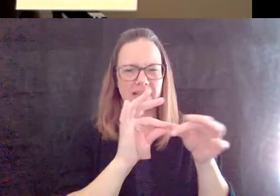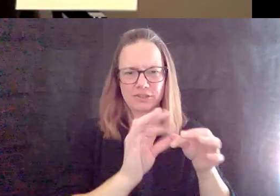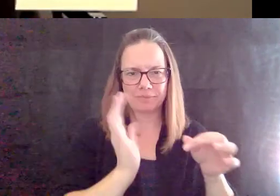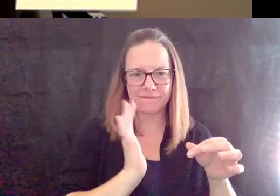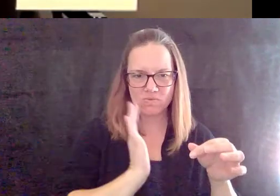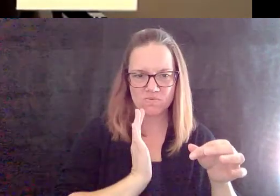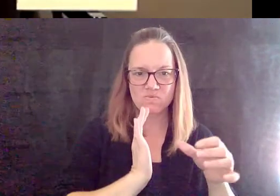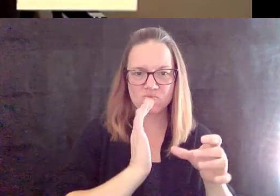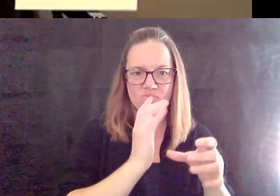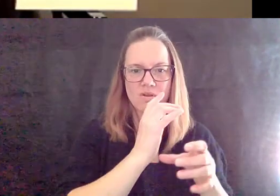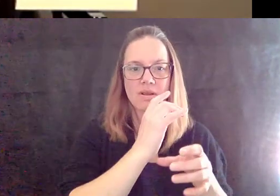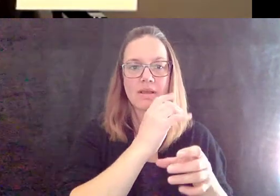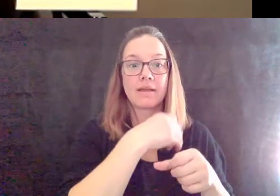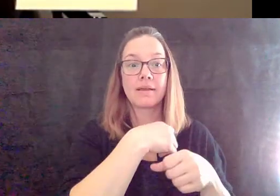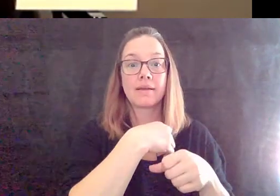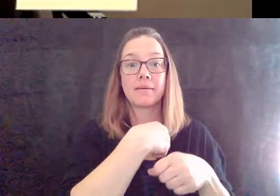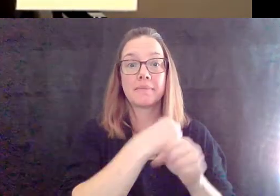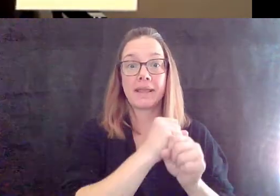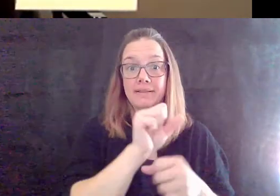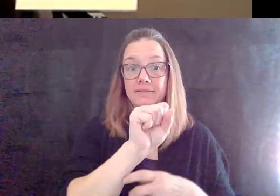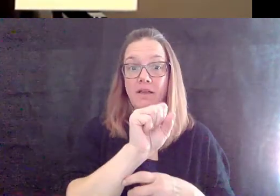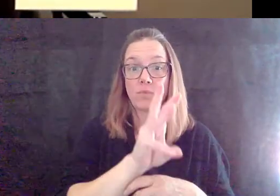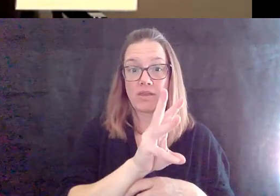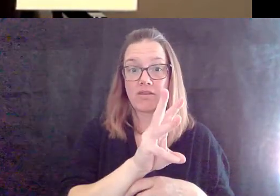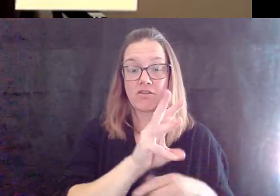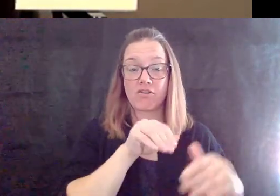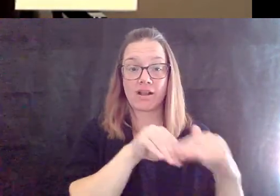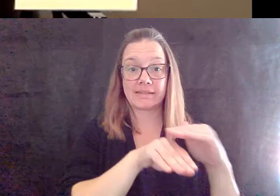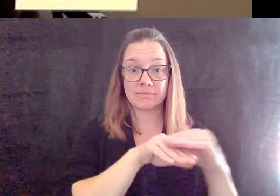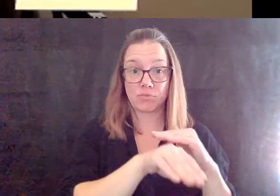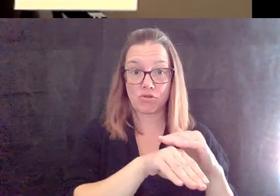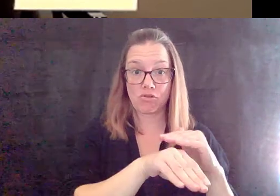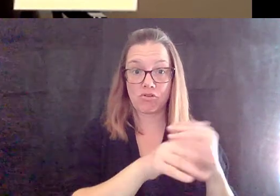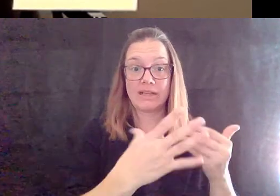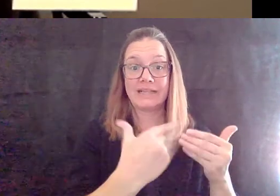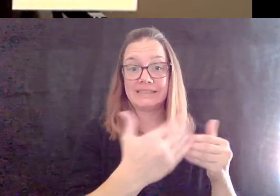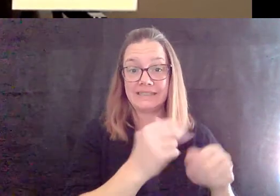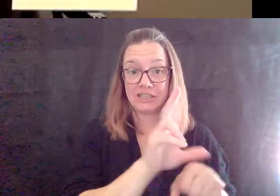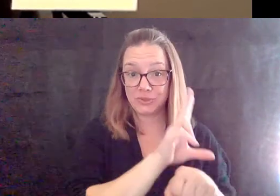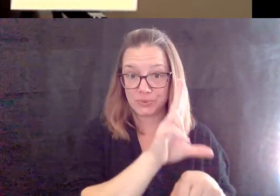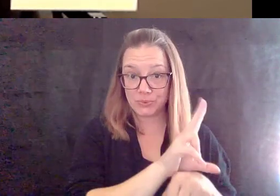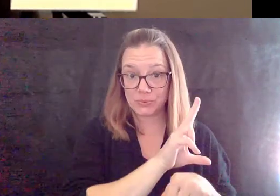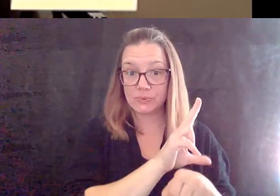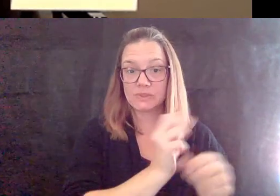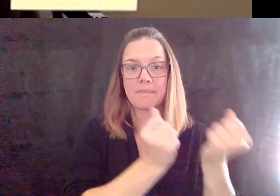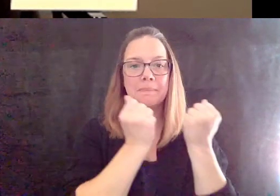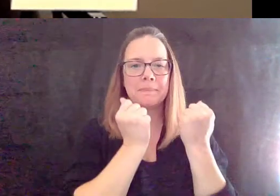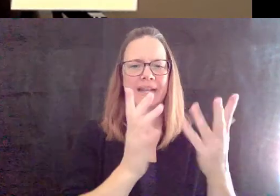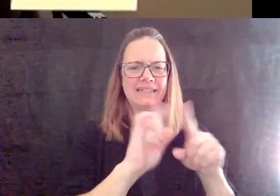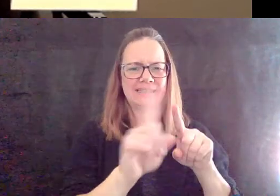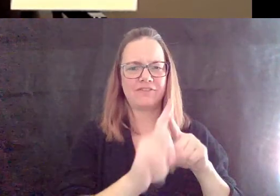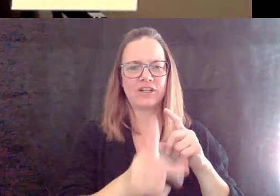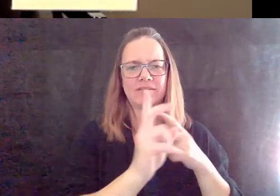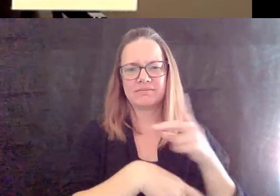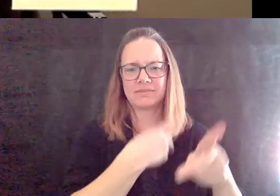making the software here accessible and easy to use on sort of multiple platforms.